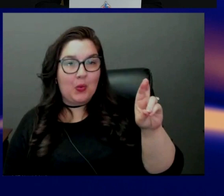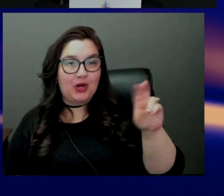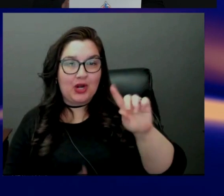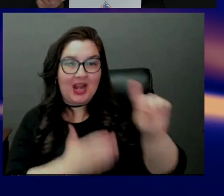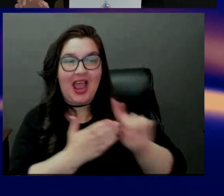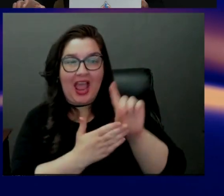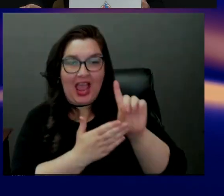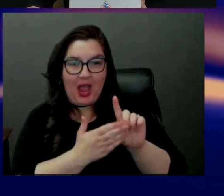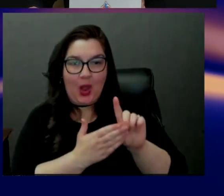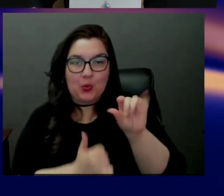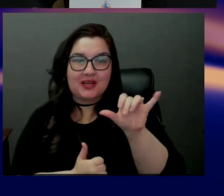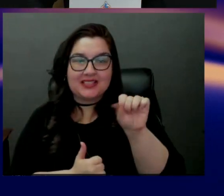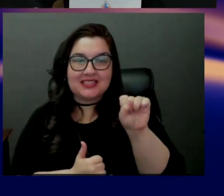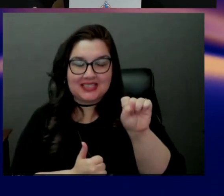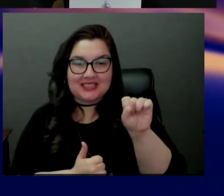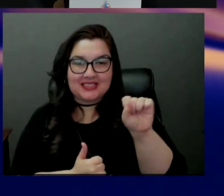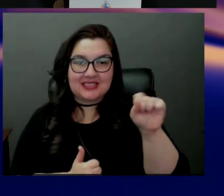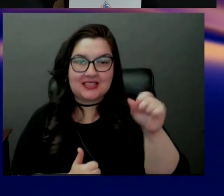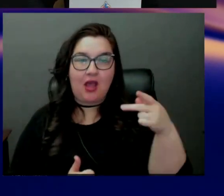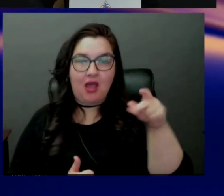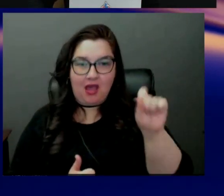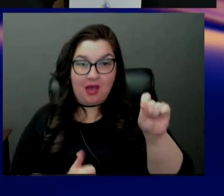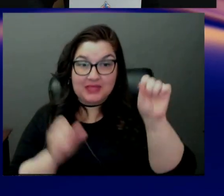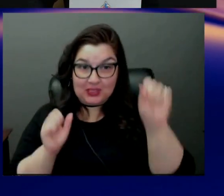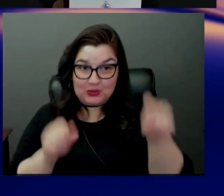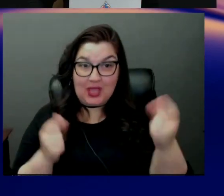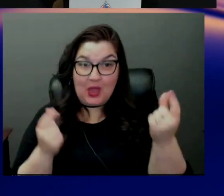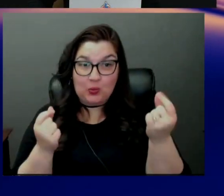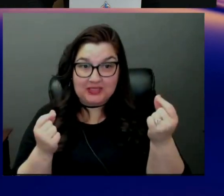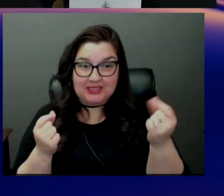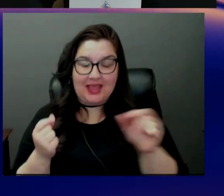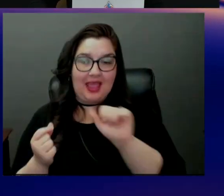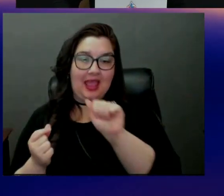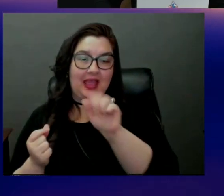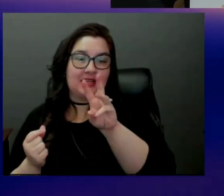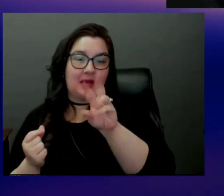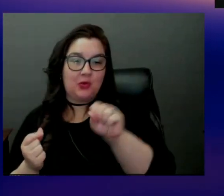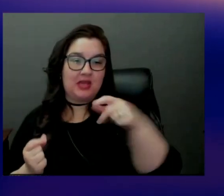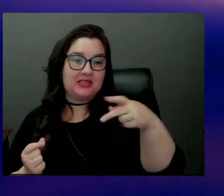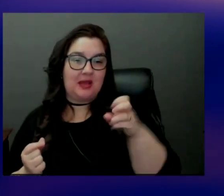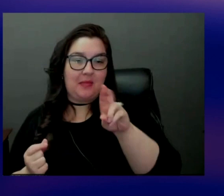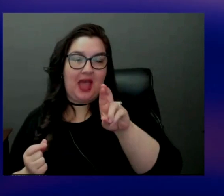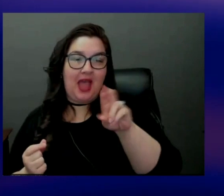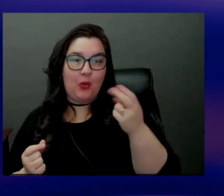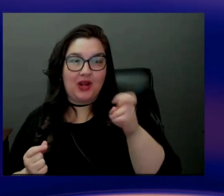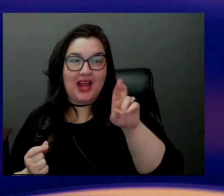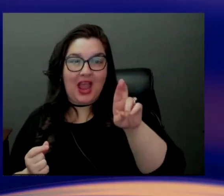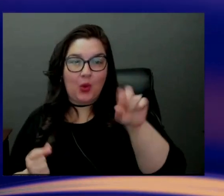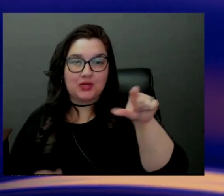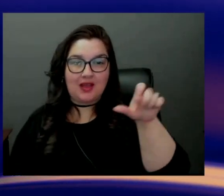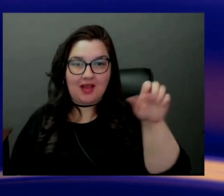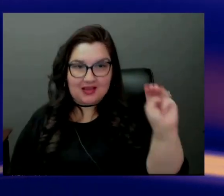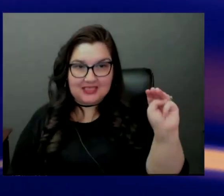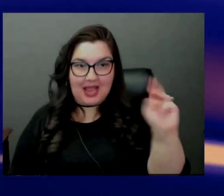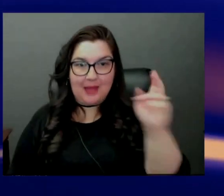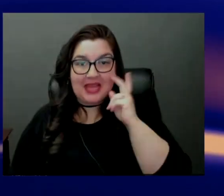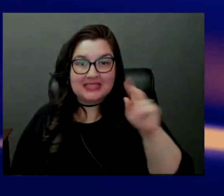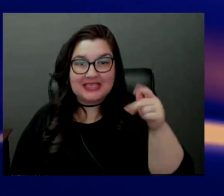and you can go to AWSpowerhour.com and we can see that we have episode one, let's get started